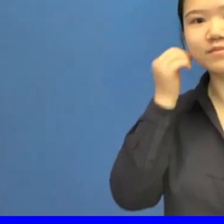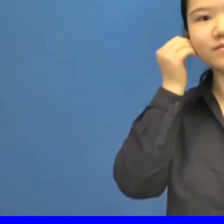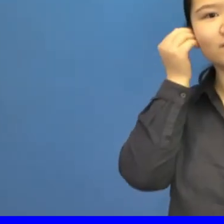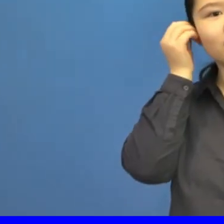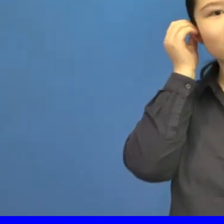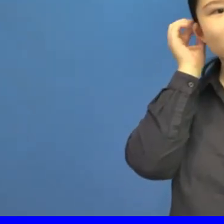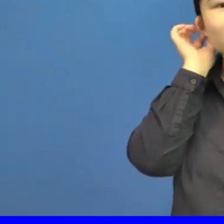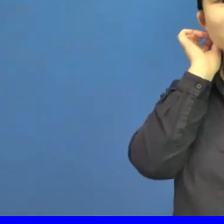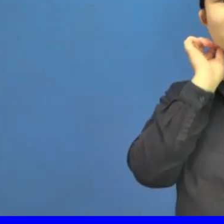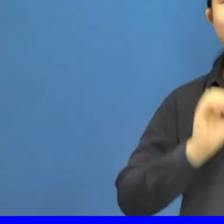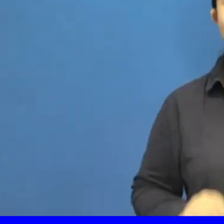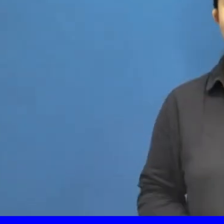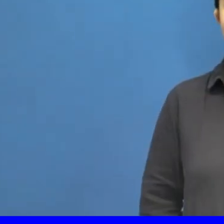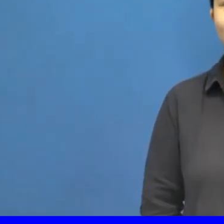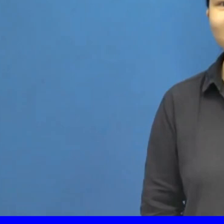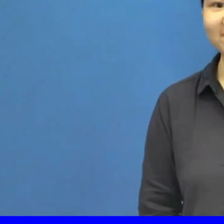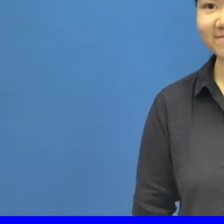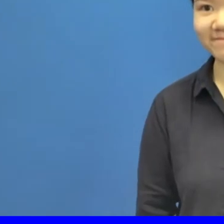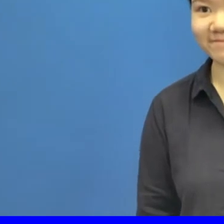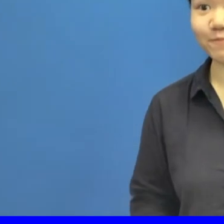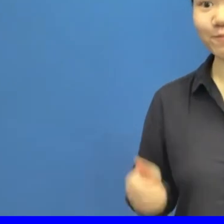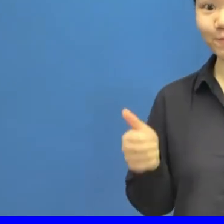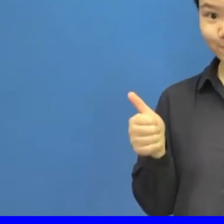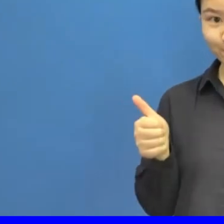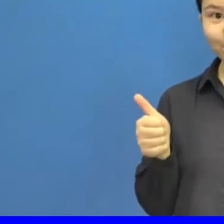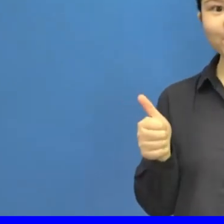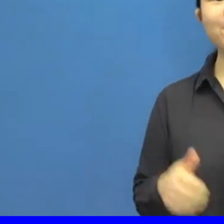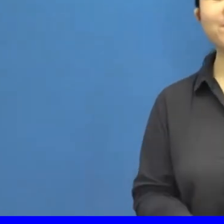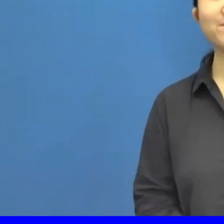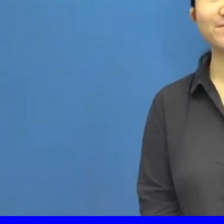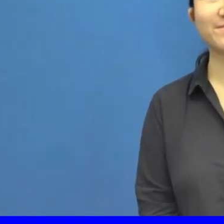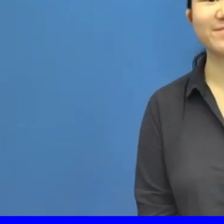Hello, can, yes, (chuckles) that's wonderful.